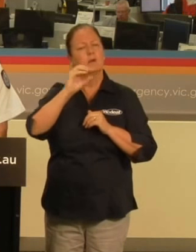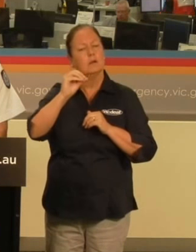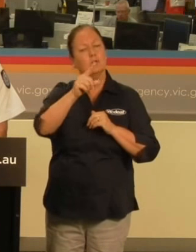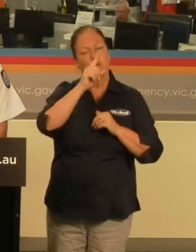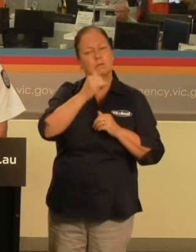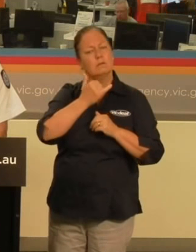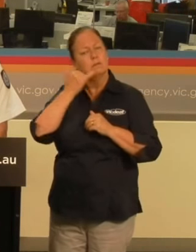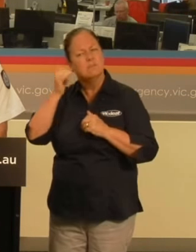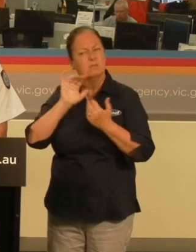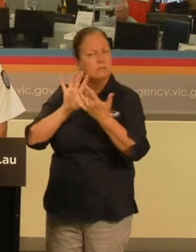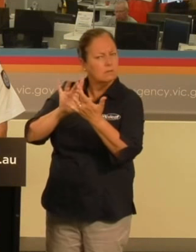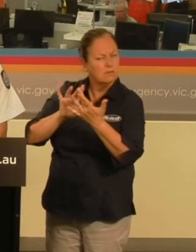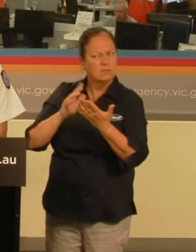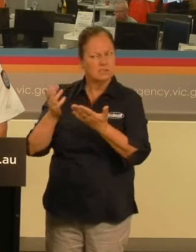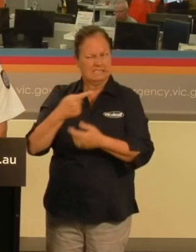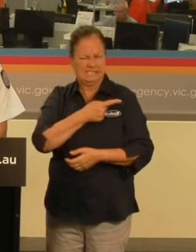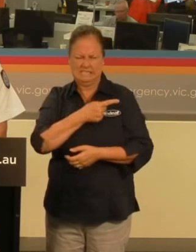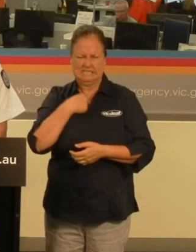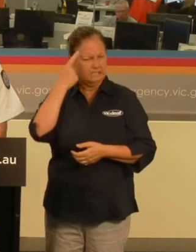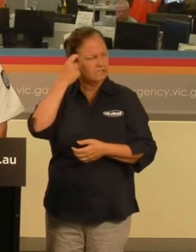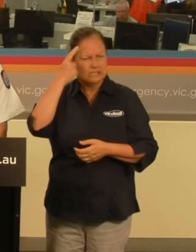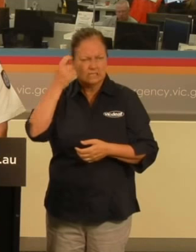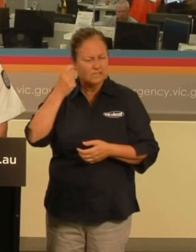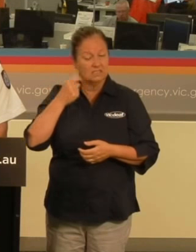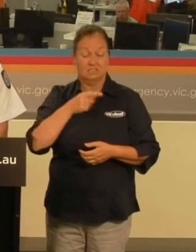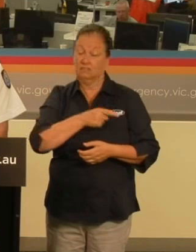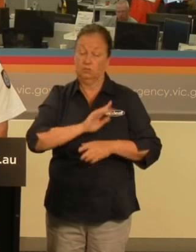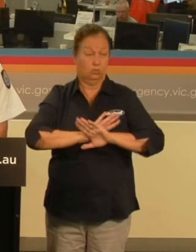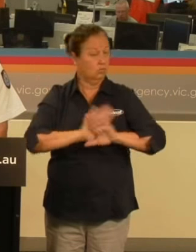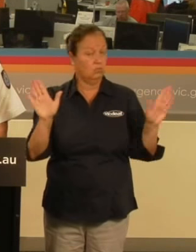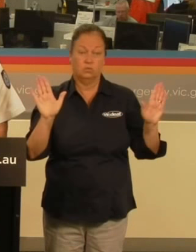and behaviour that his criminal behaviour needs to be reported through